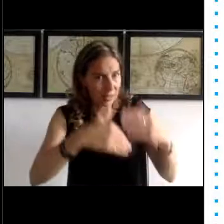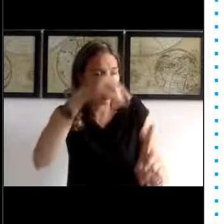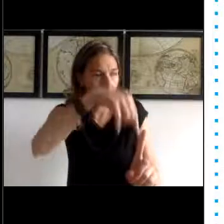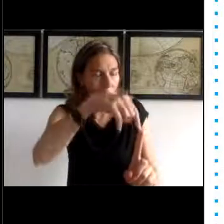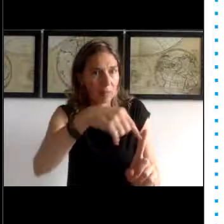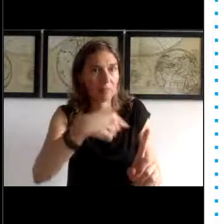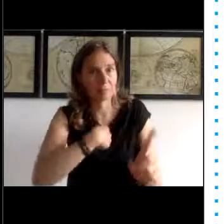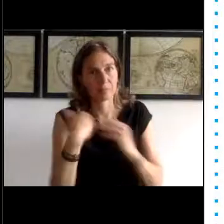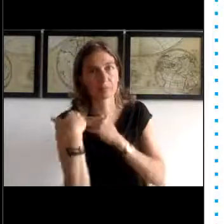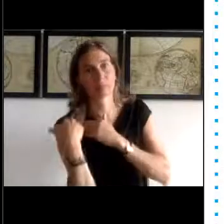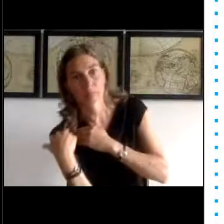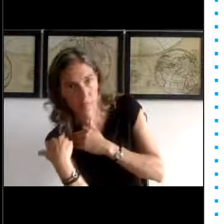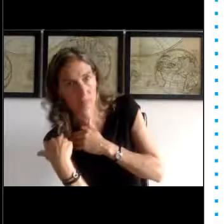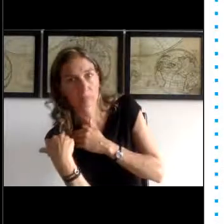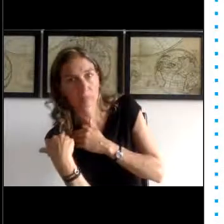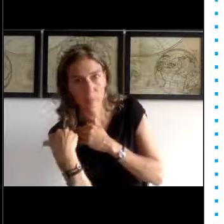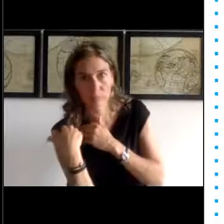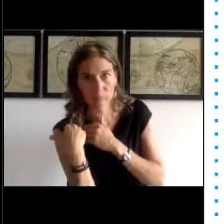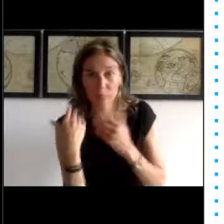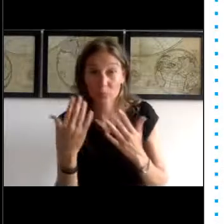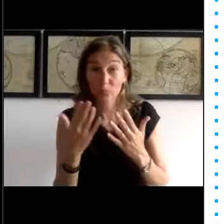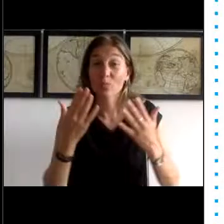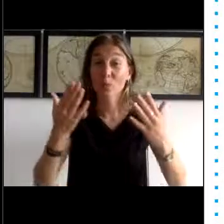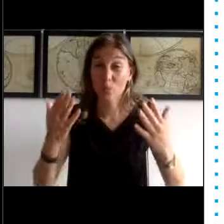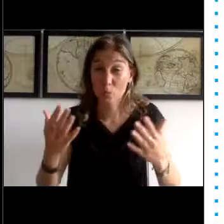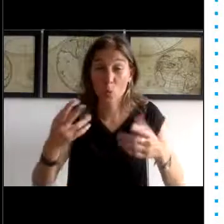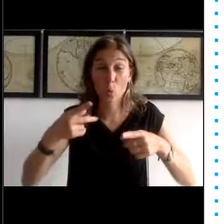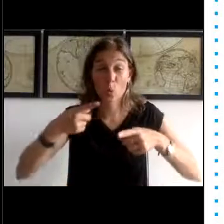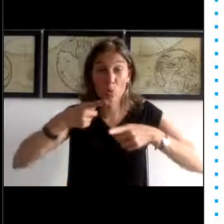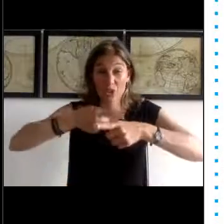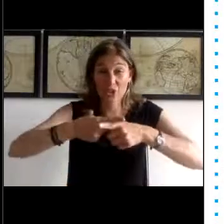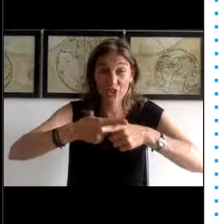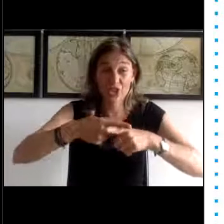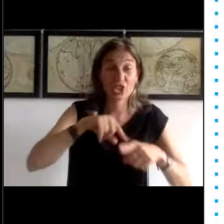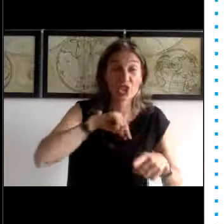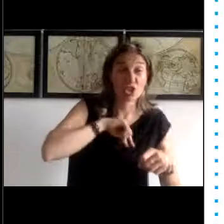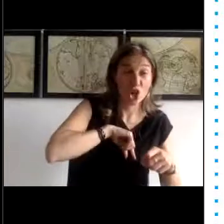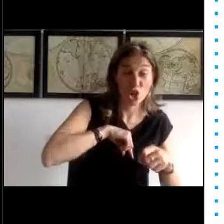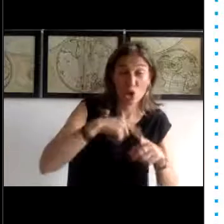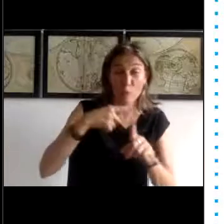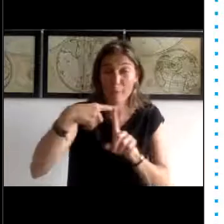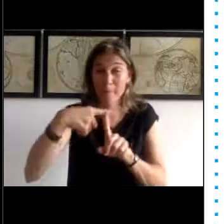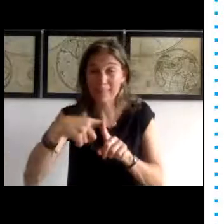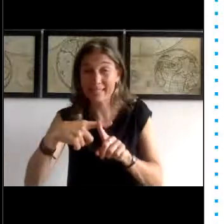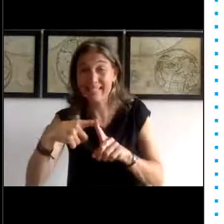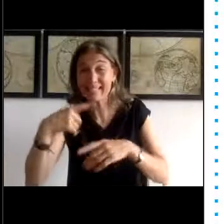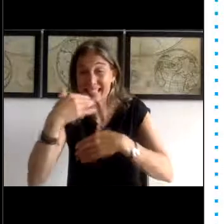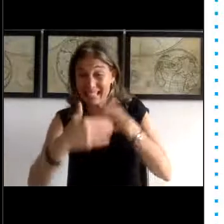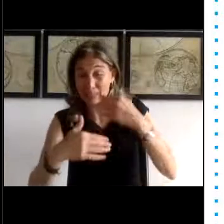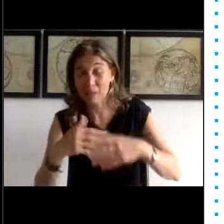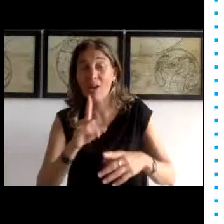at the heart of the programme, but still making a better use and exploding the potential of digital collaboration.